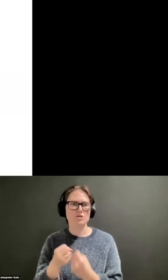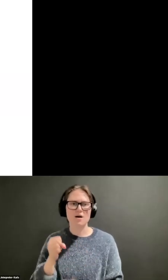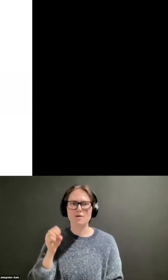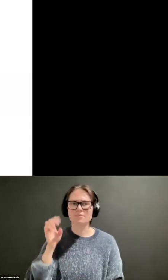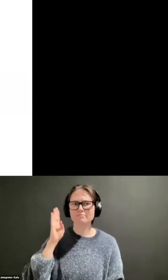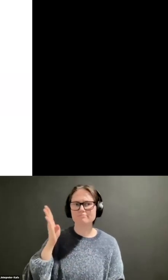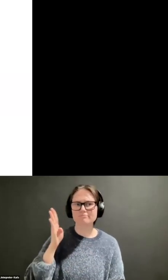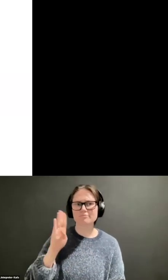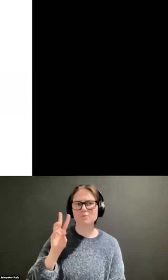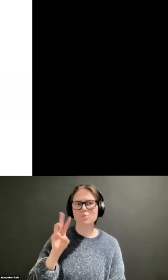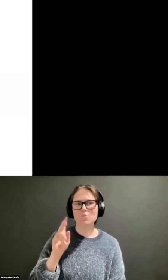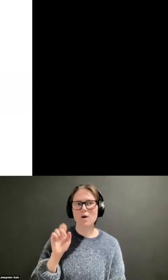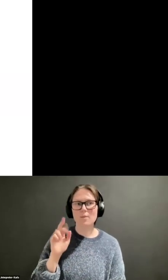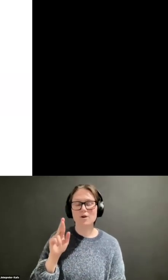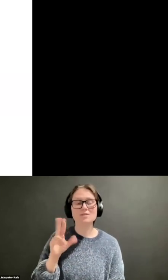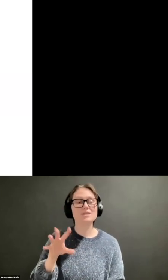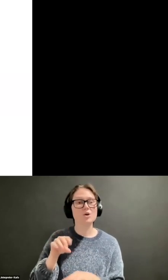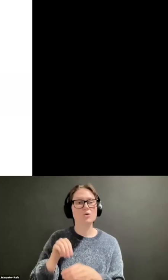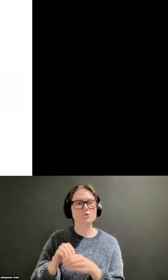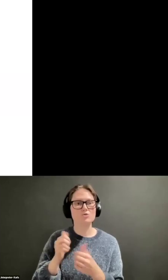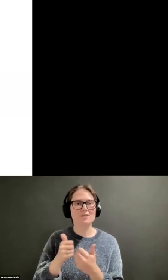the Executive Office of the Vice President.